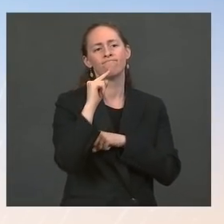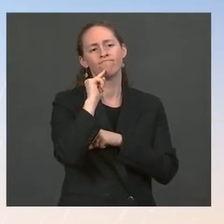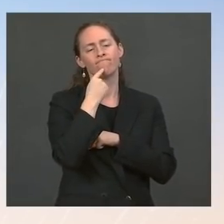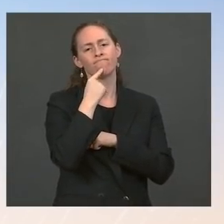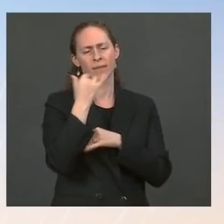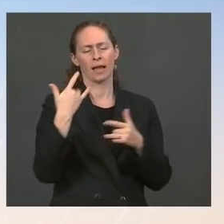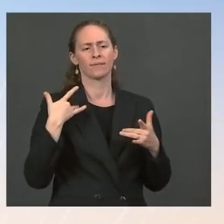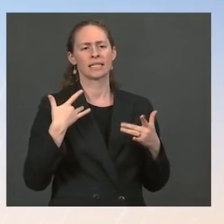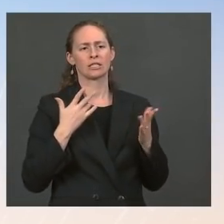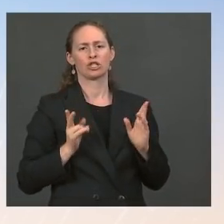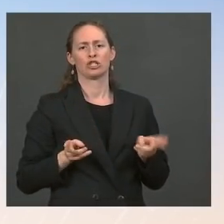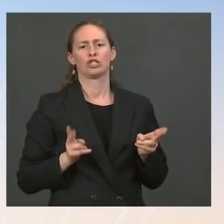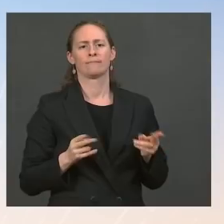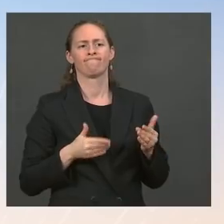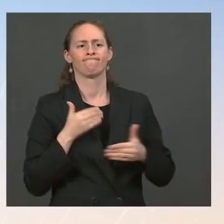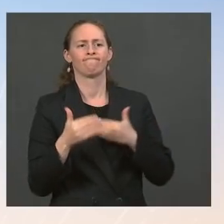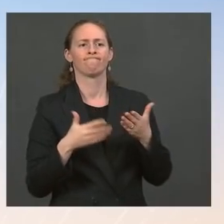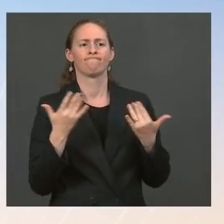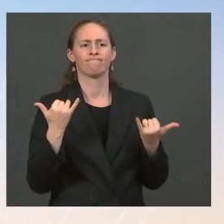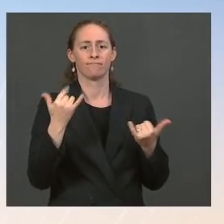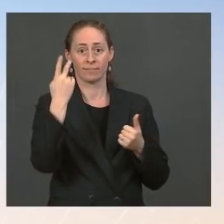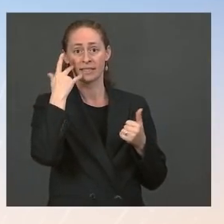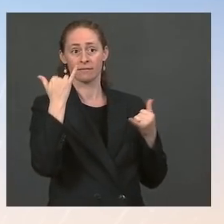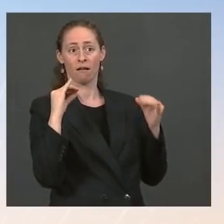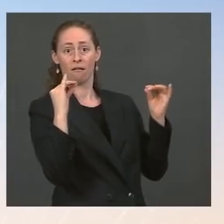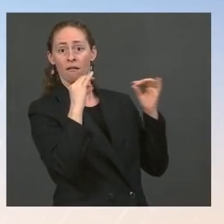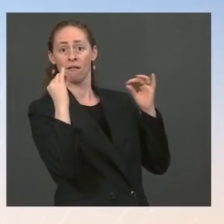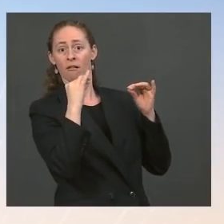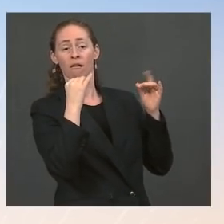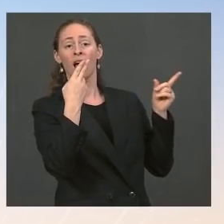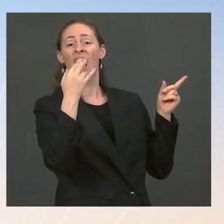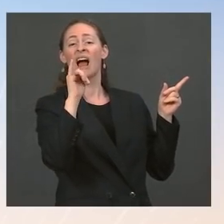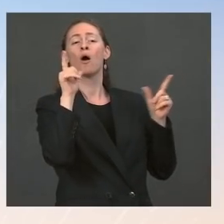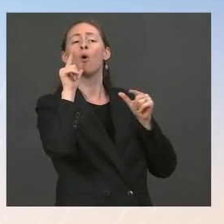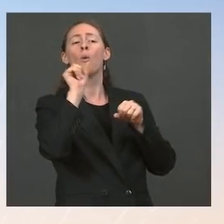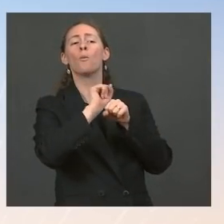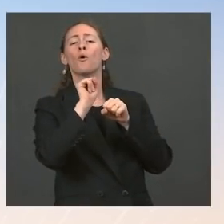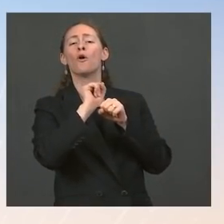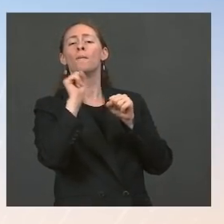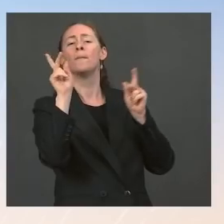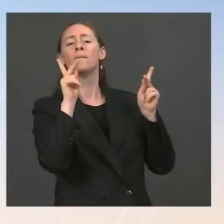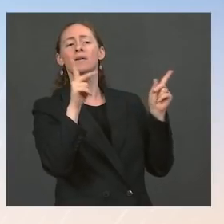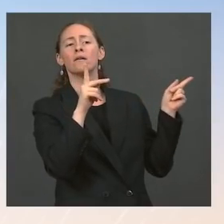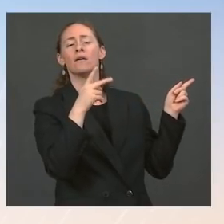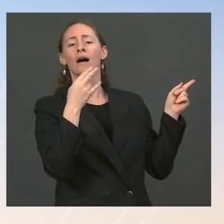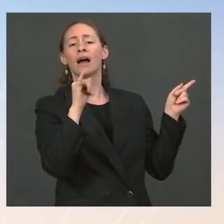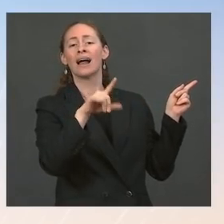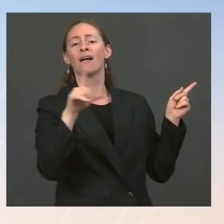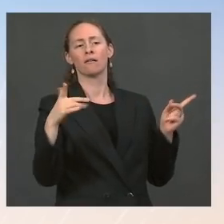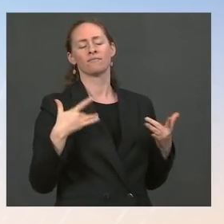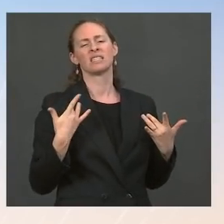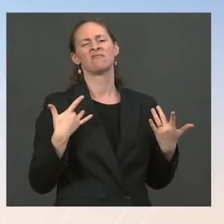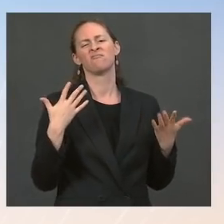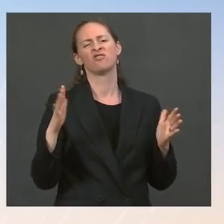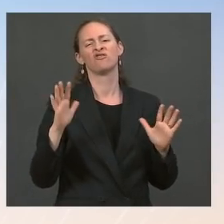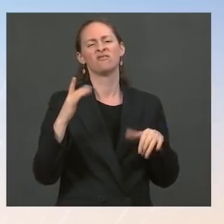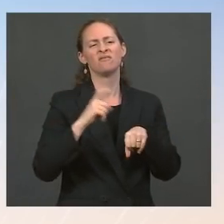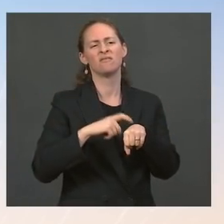who agree that time is not unending here. And we are eager to move forward with a unified path to deliver for the American people.